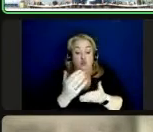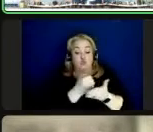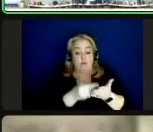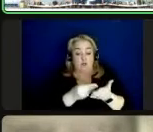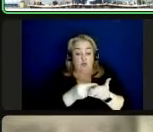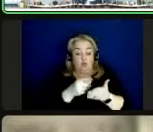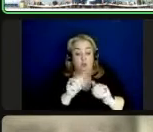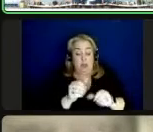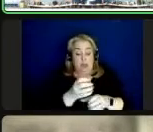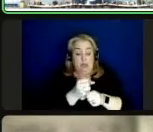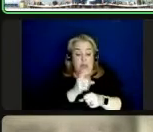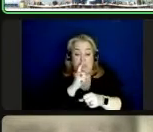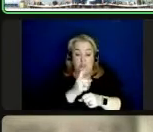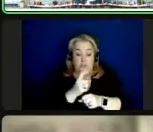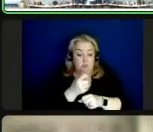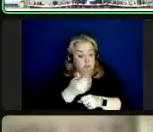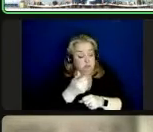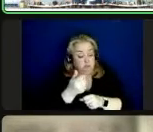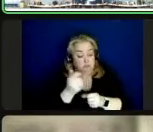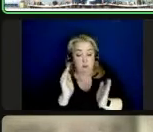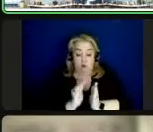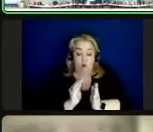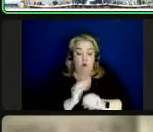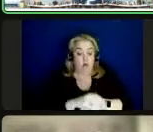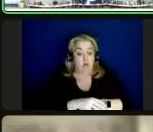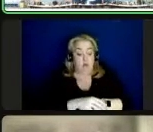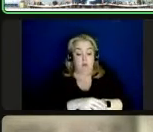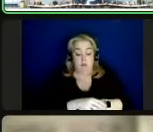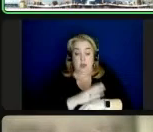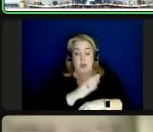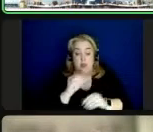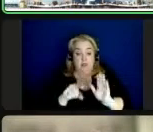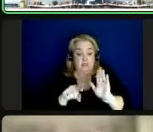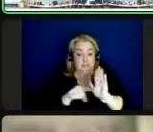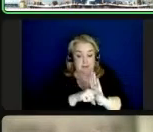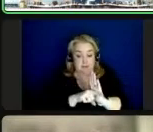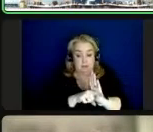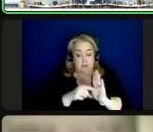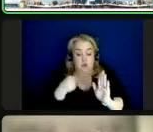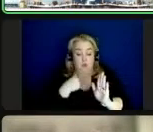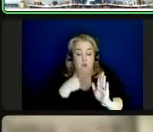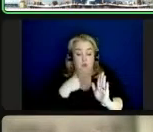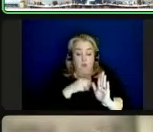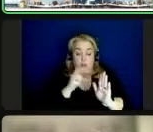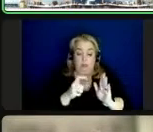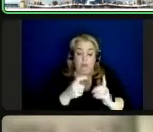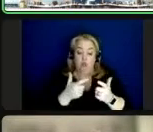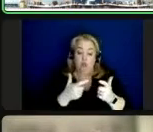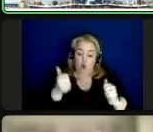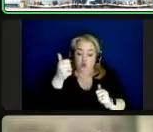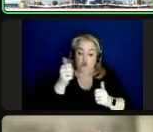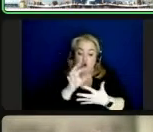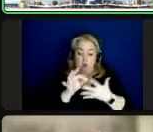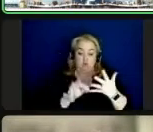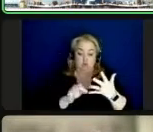OPTIONS BUT IF THEY NOT LISTED OR INCLUDED THE MAGNITUDE OF